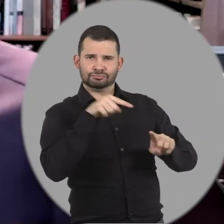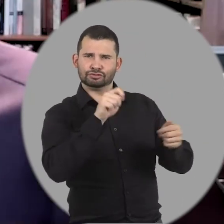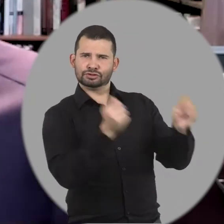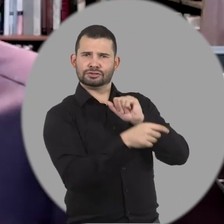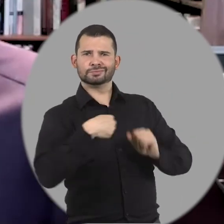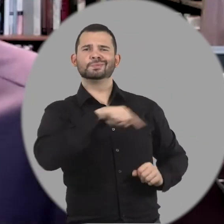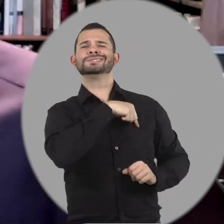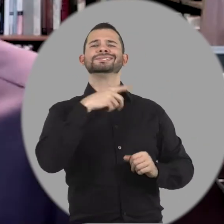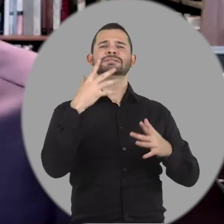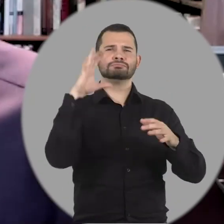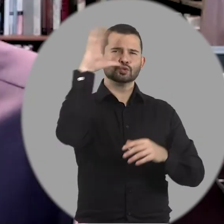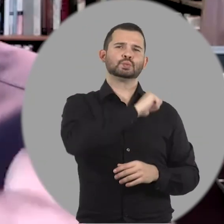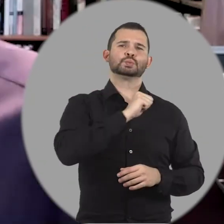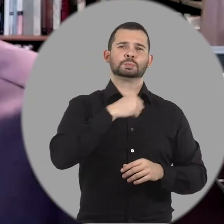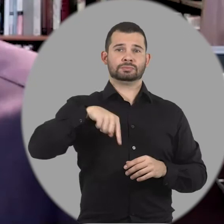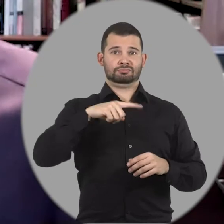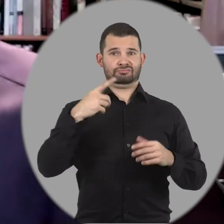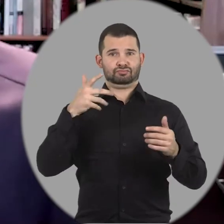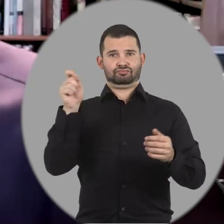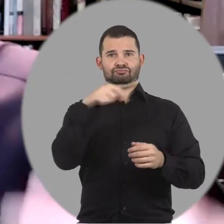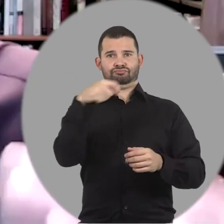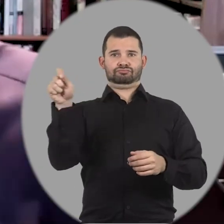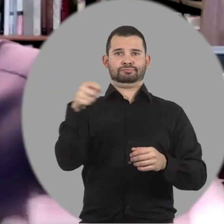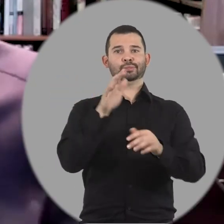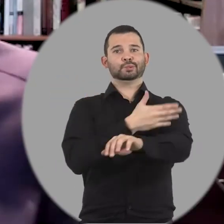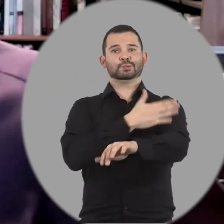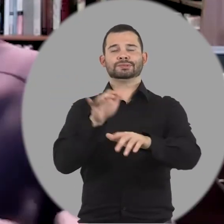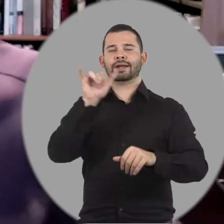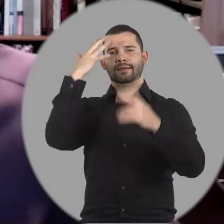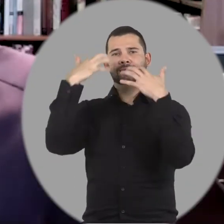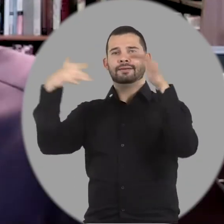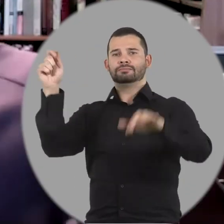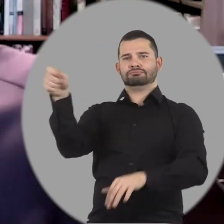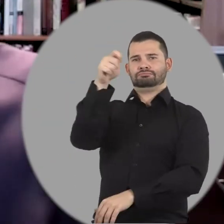that we're the orchestra, we're the conductor, and that we conduct. So that we come into it with that